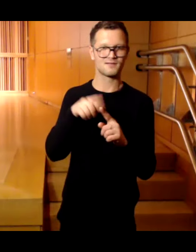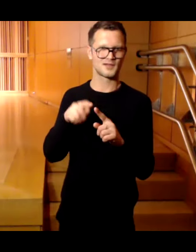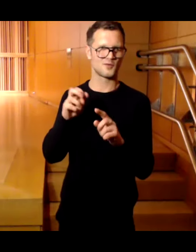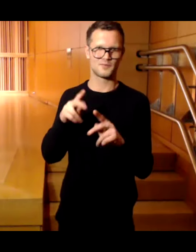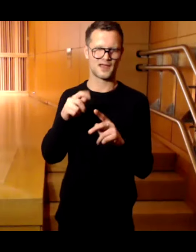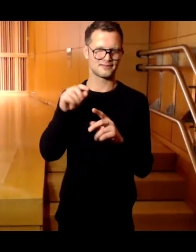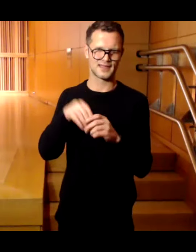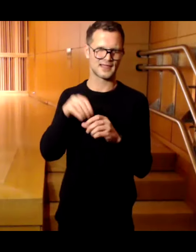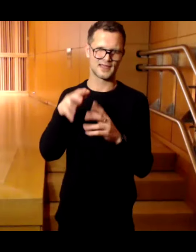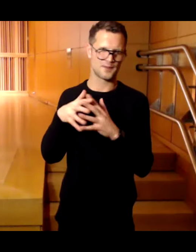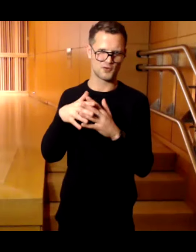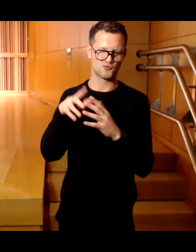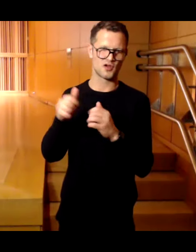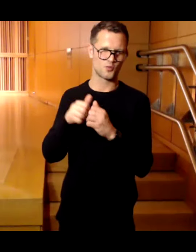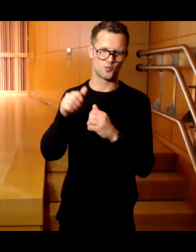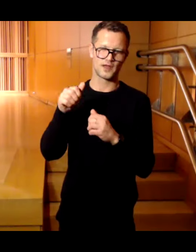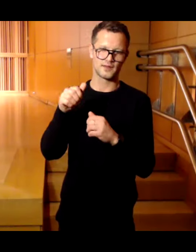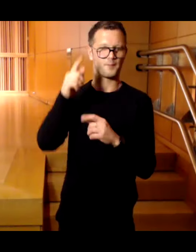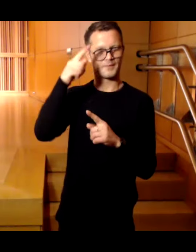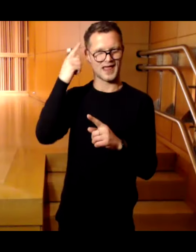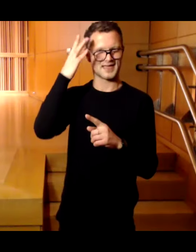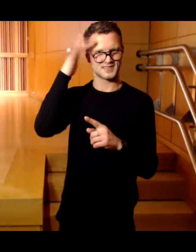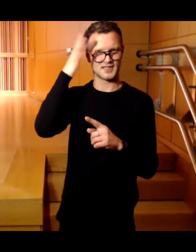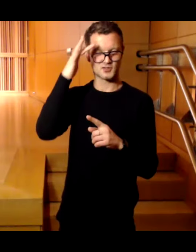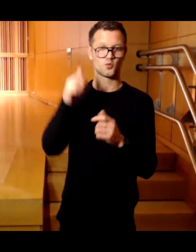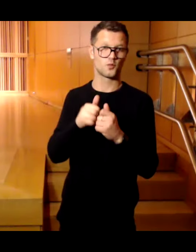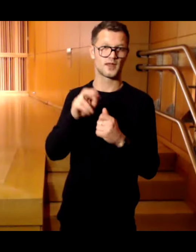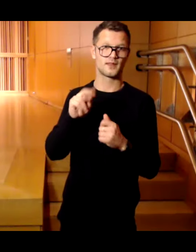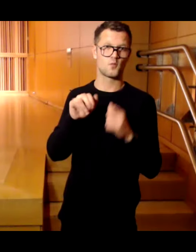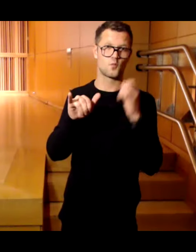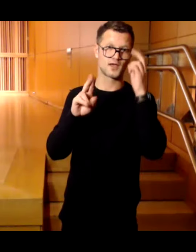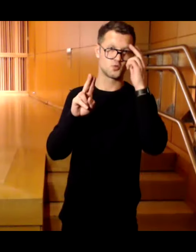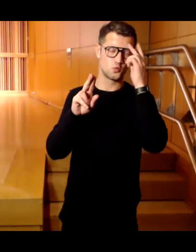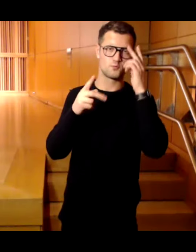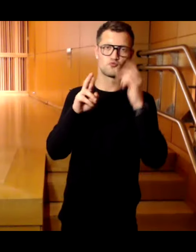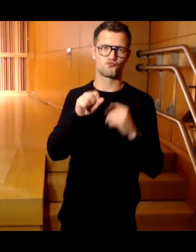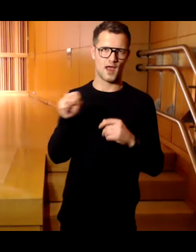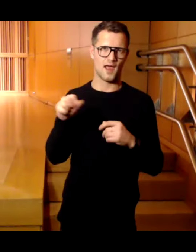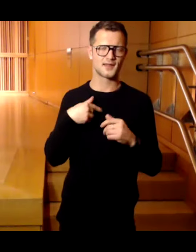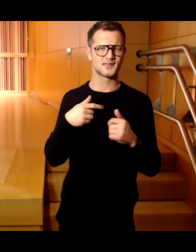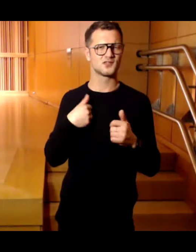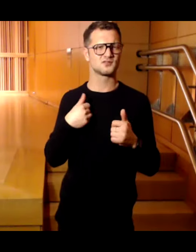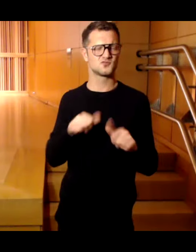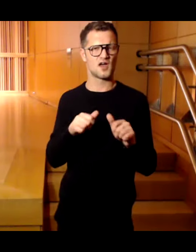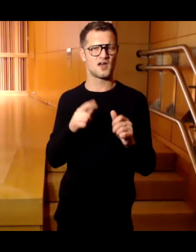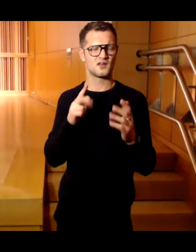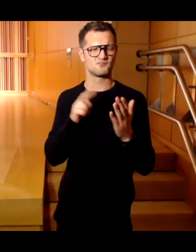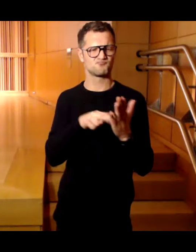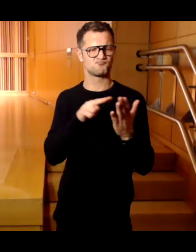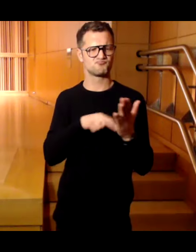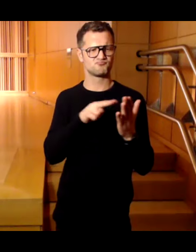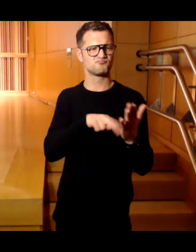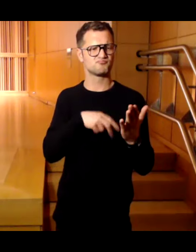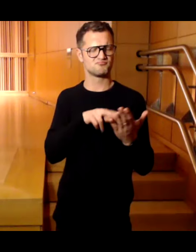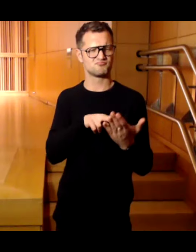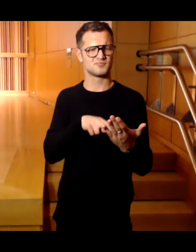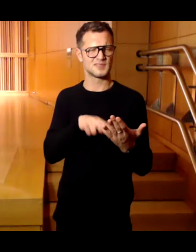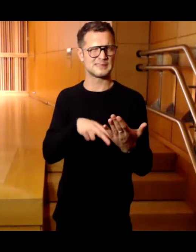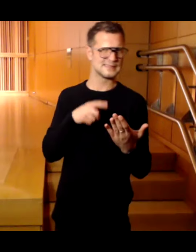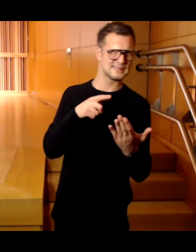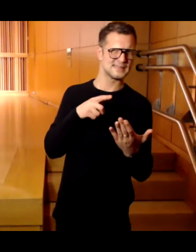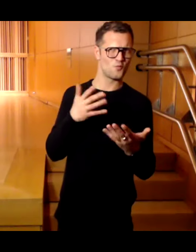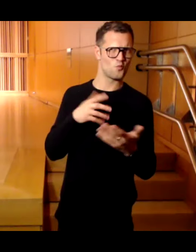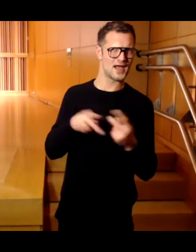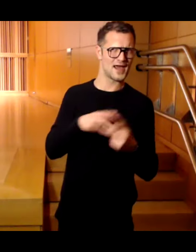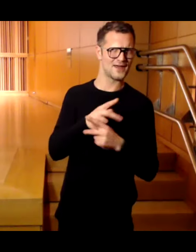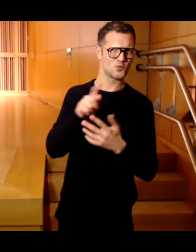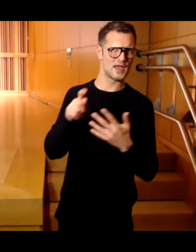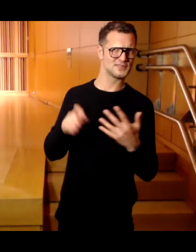with NYU Press, I had just started reading it as well, in order to understand what sorts of questions I should be asking in a class full of very smart American students.